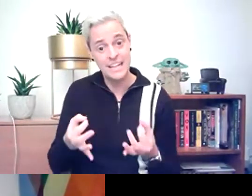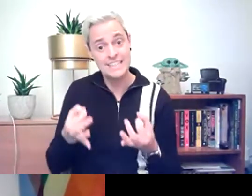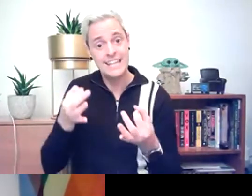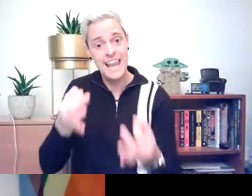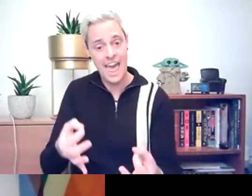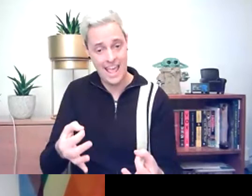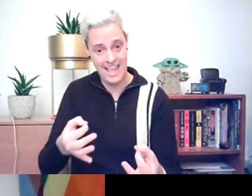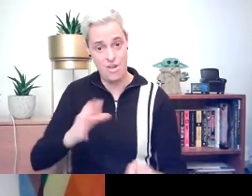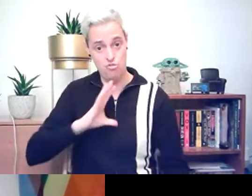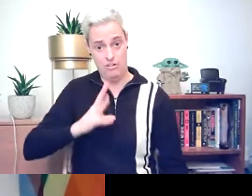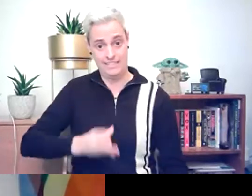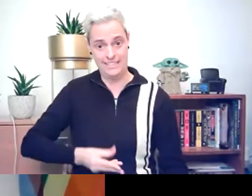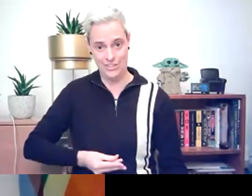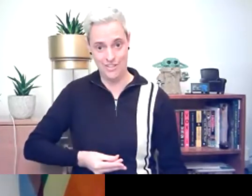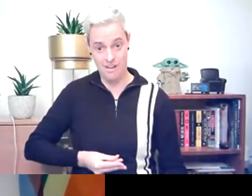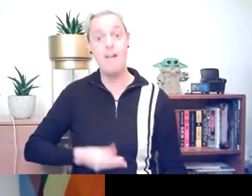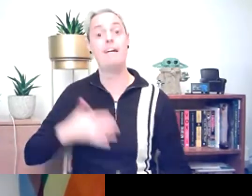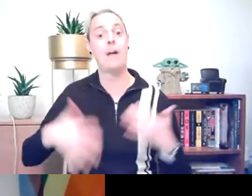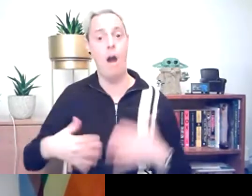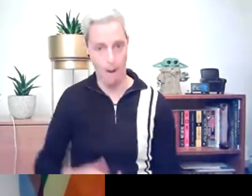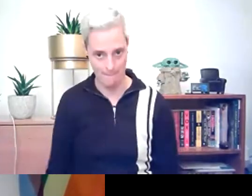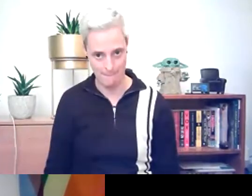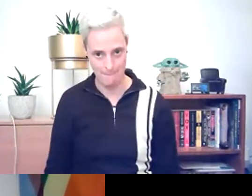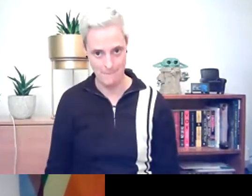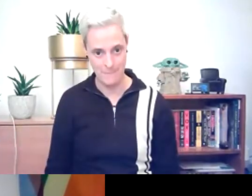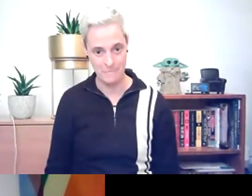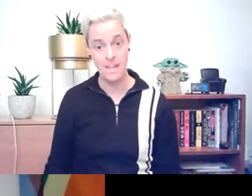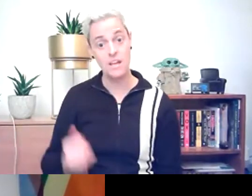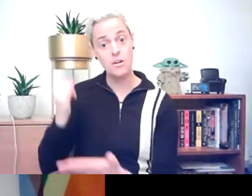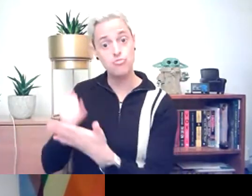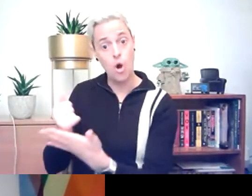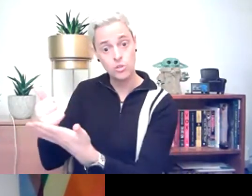18:55:39 Not having, you know, not having the right type of support because it's been